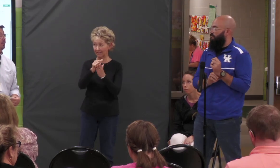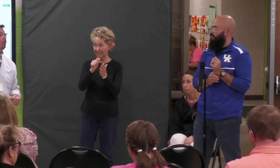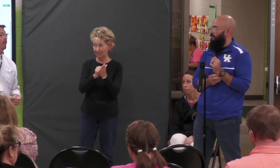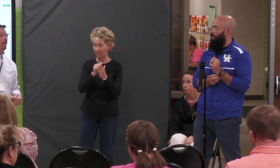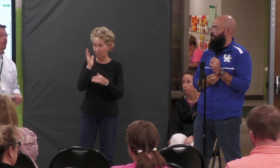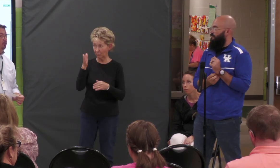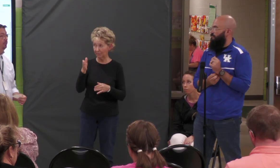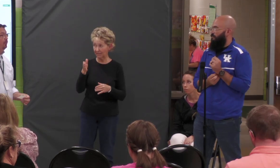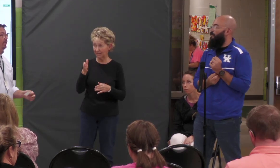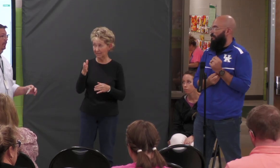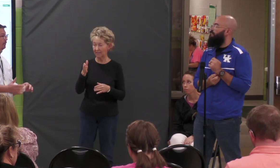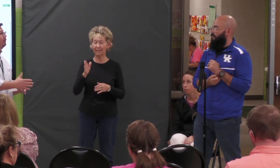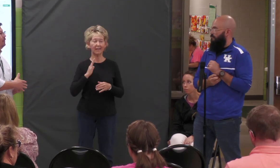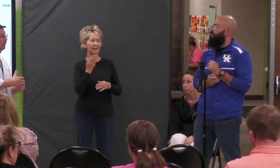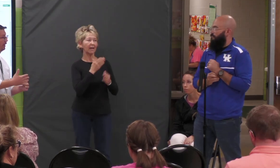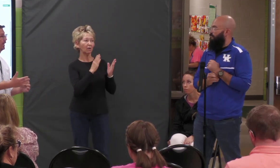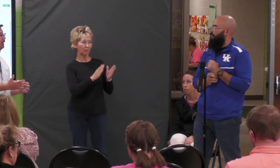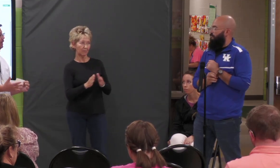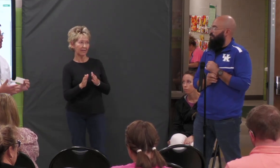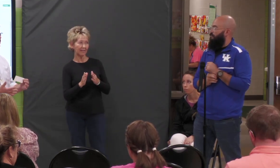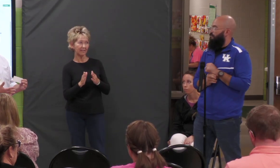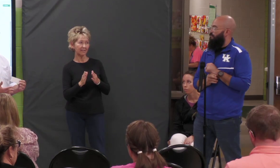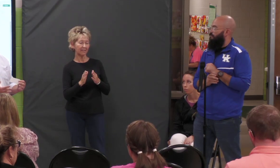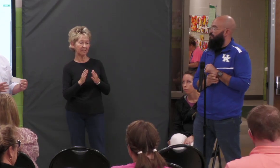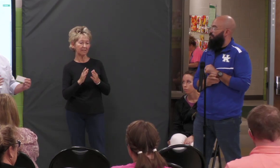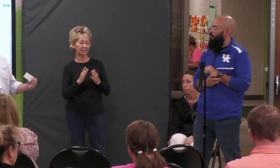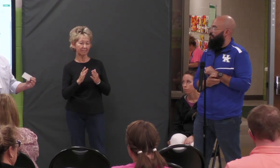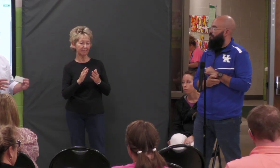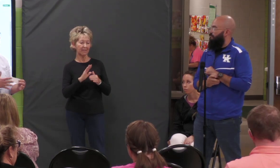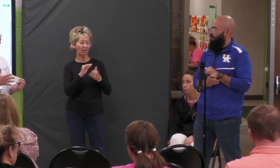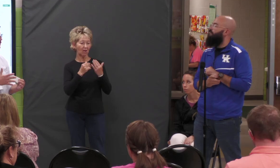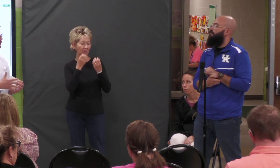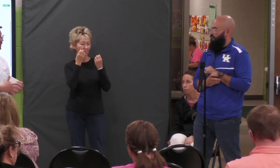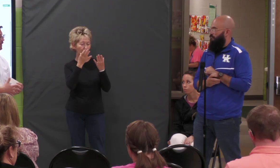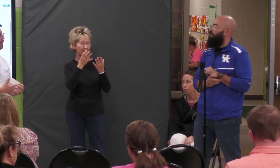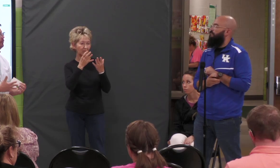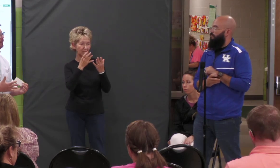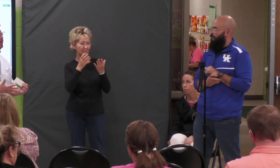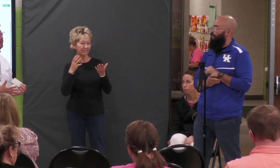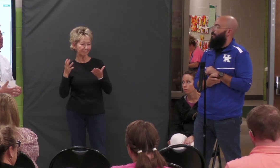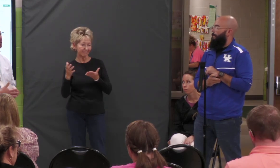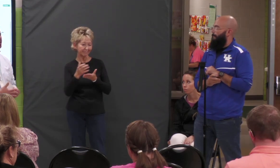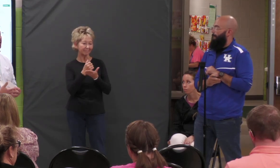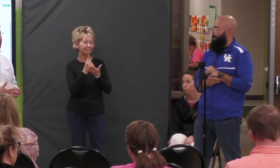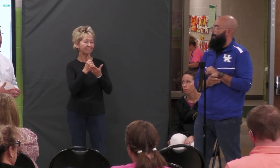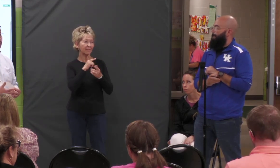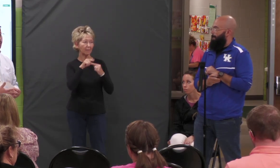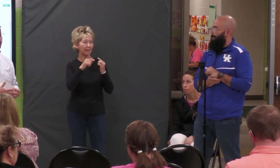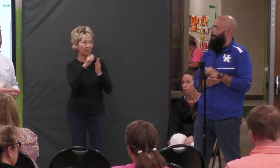there are plan once we get all that um all the information of the accounts there um the